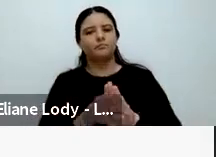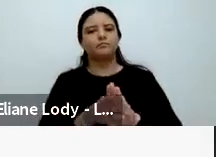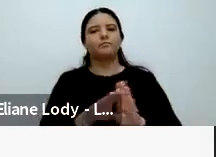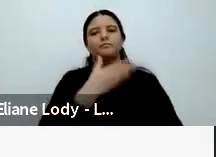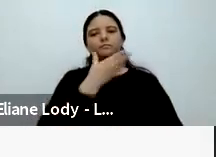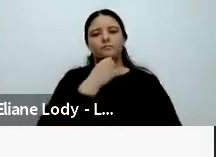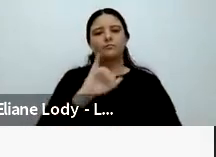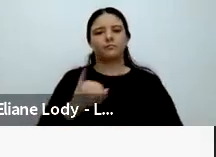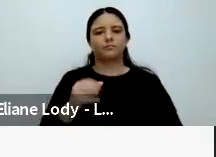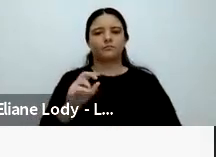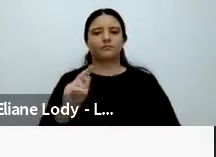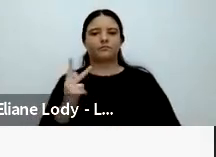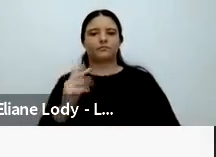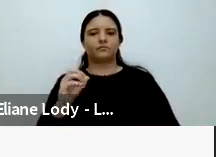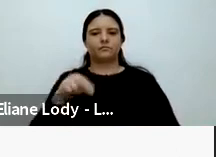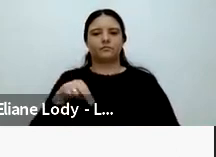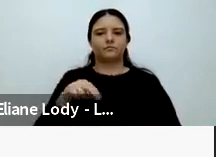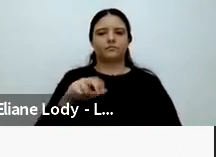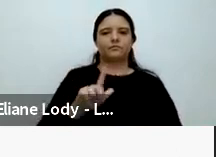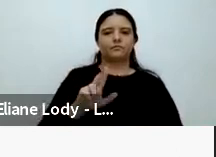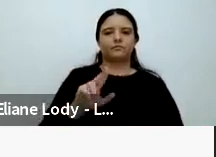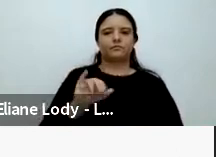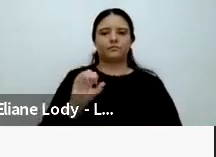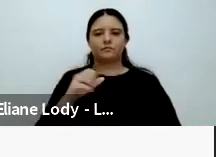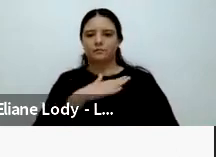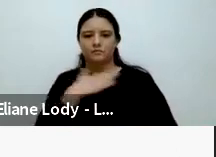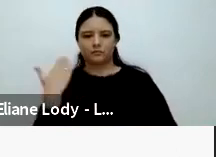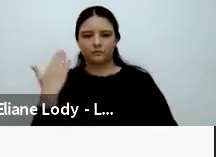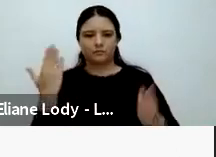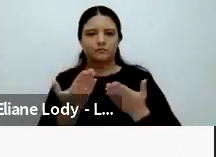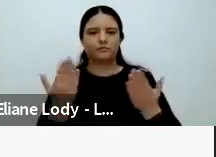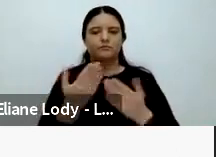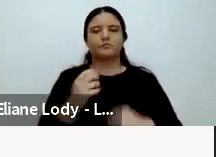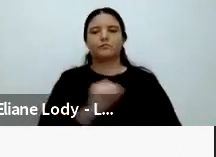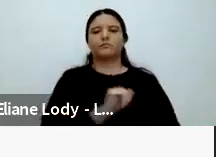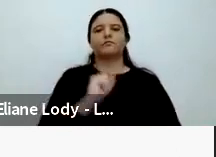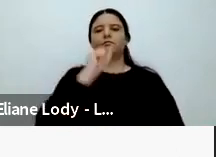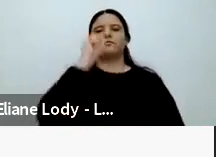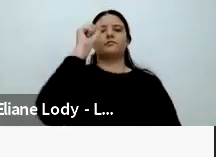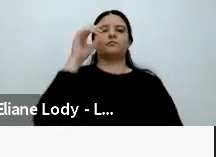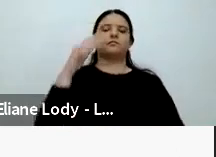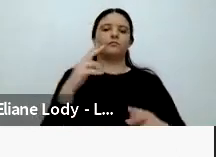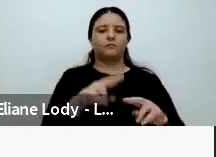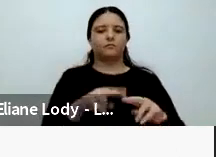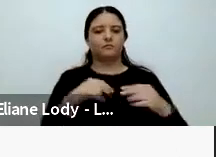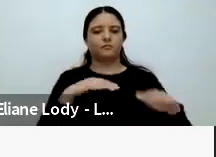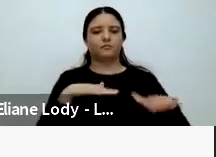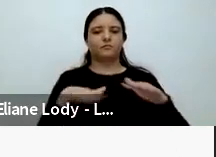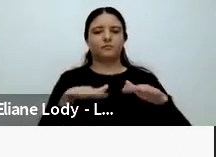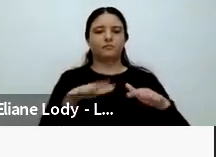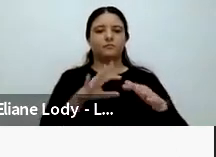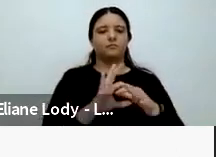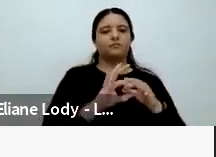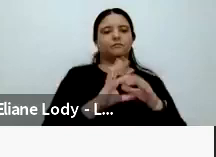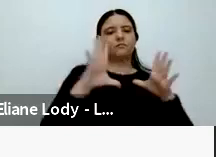recently died. But this exact But this exact same problem. Bianca's Bianca's question, again, is